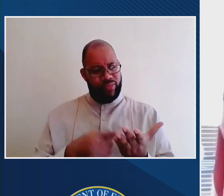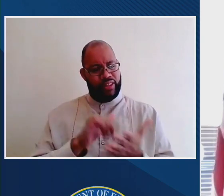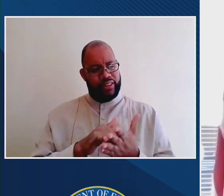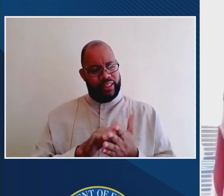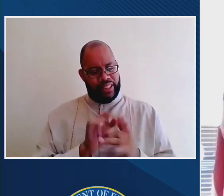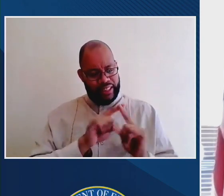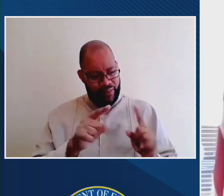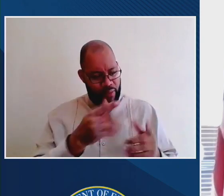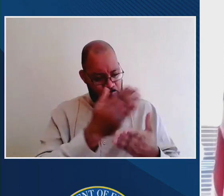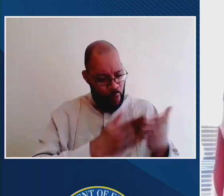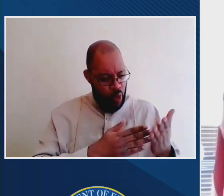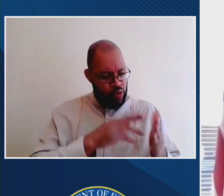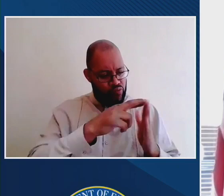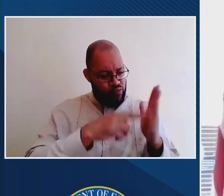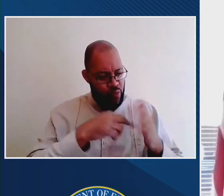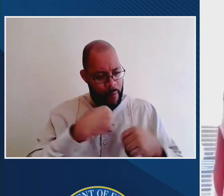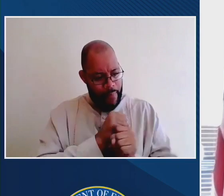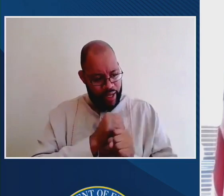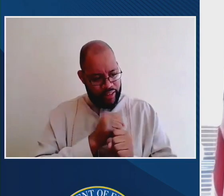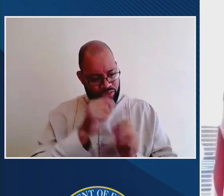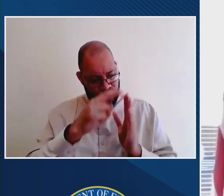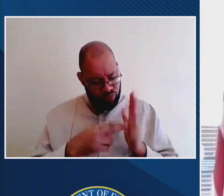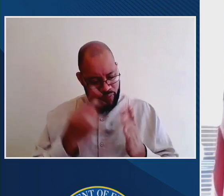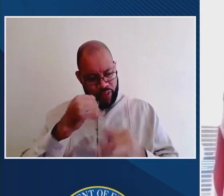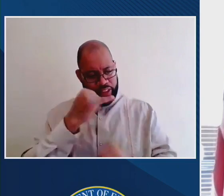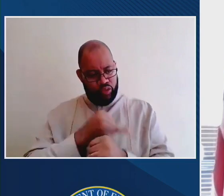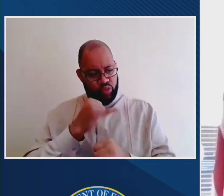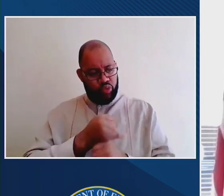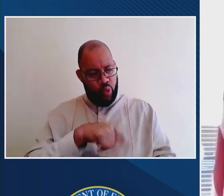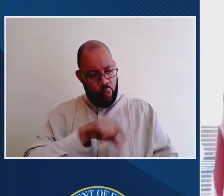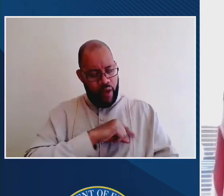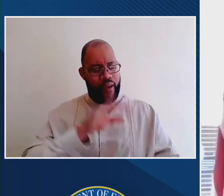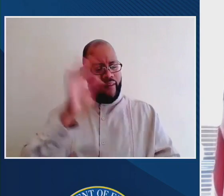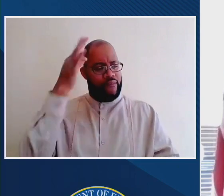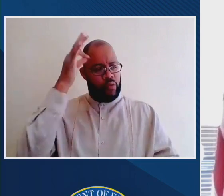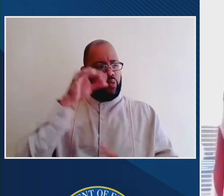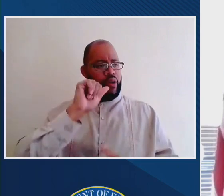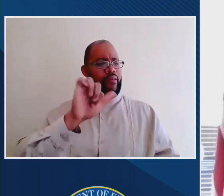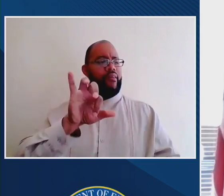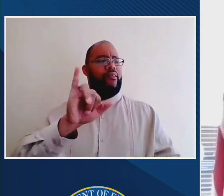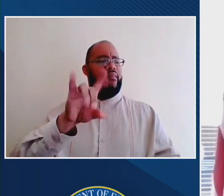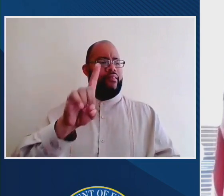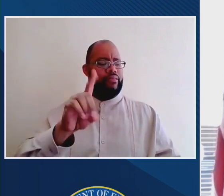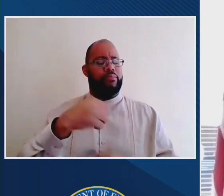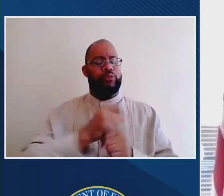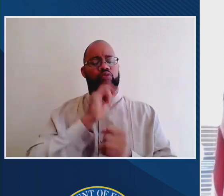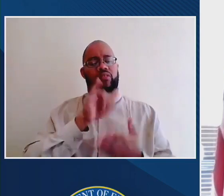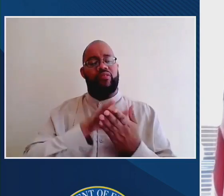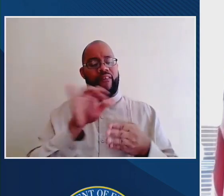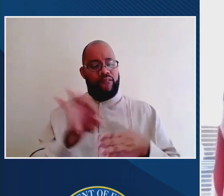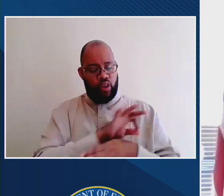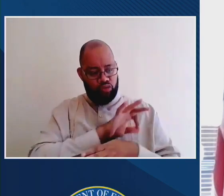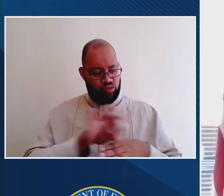regulations for Institutional Quality and Federal Student Aid to make sure that they function more effectively.